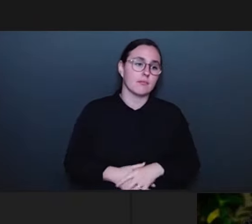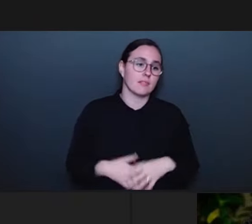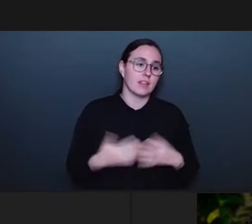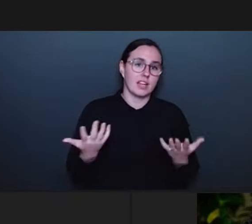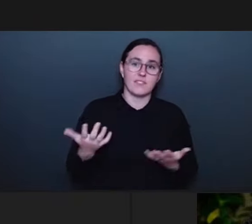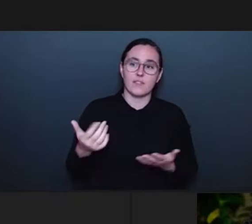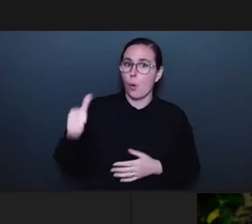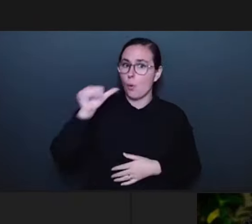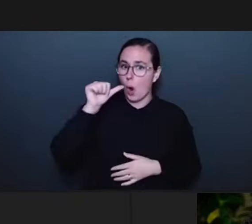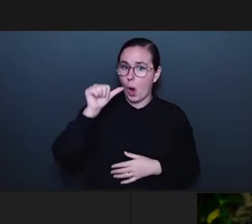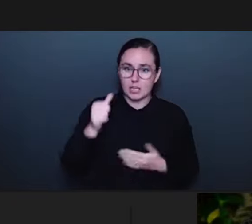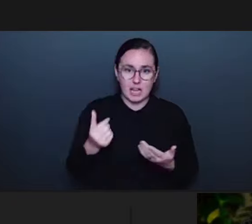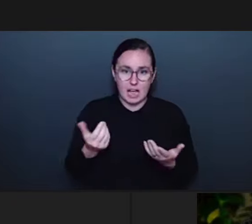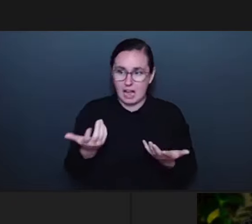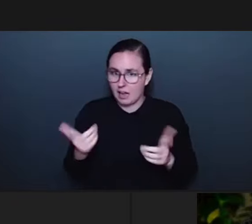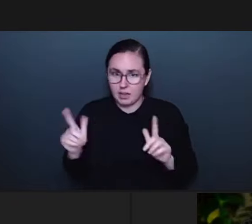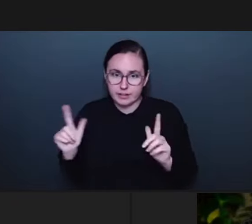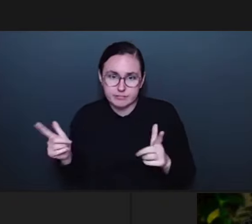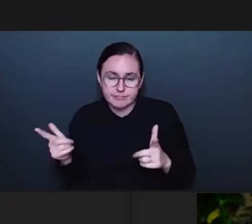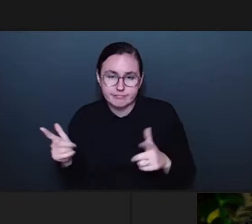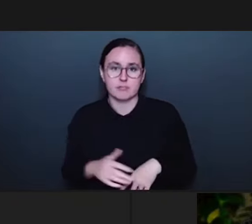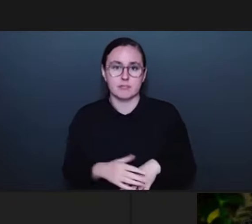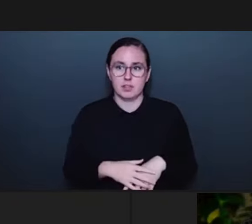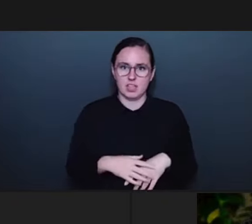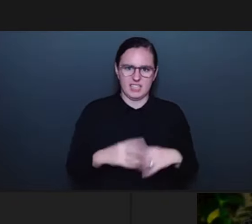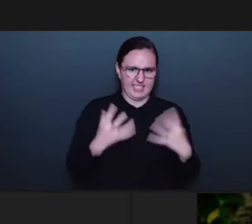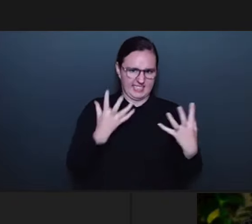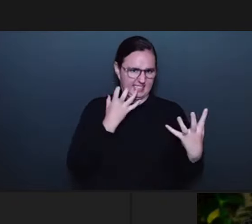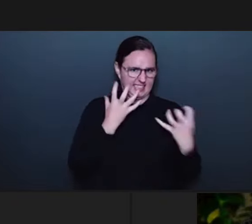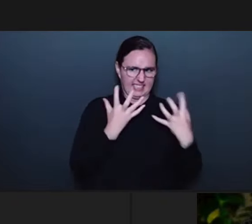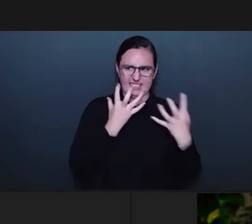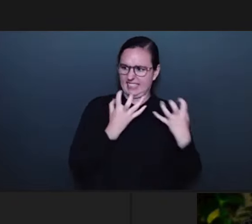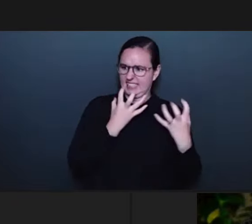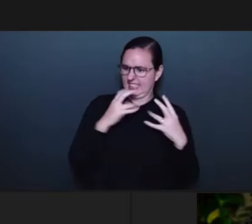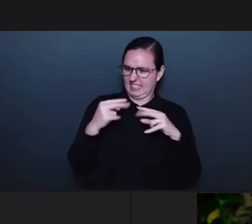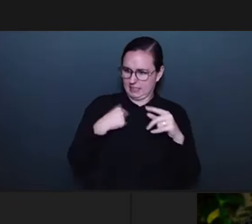climate shocks, because you're not able to act collectively. In a situation of no trust,